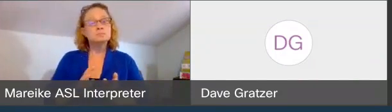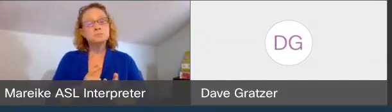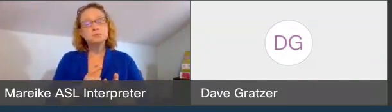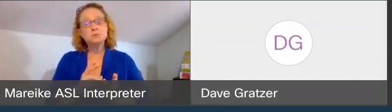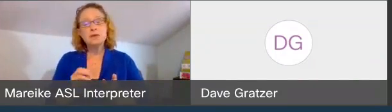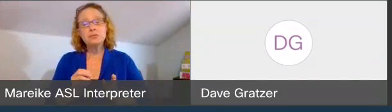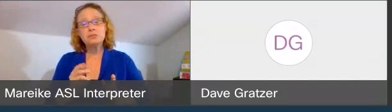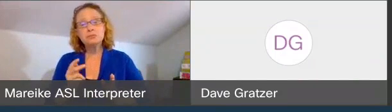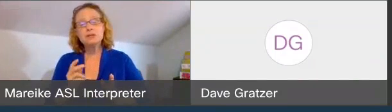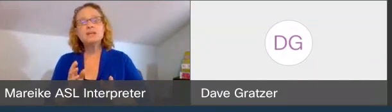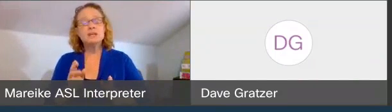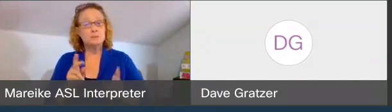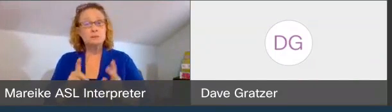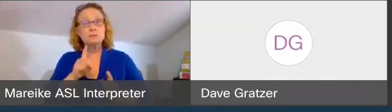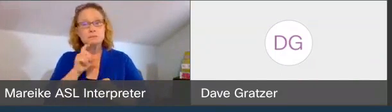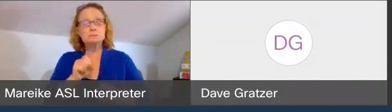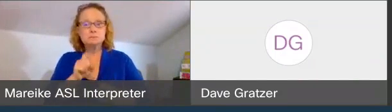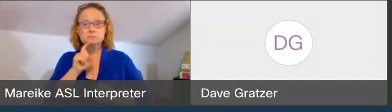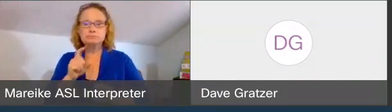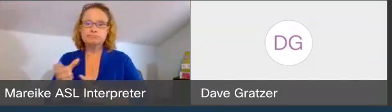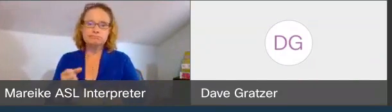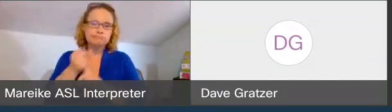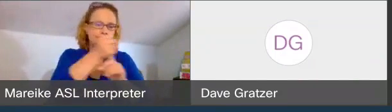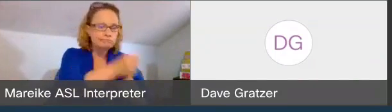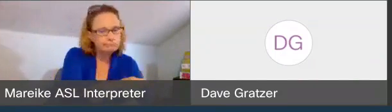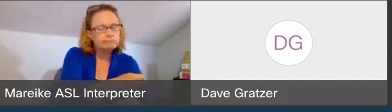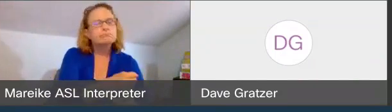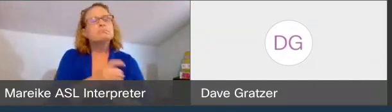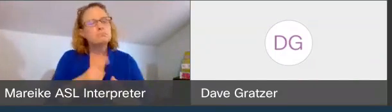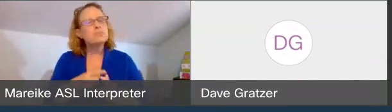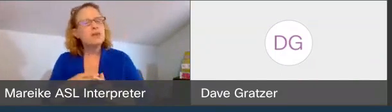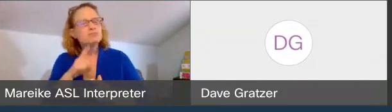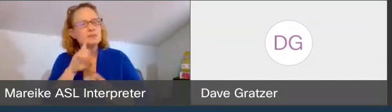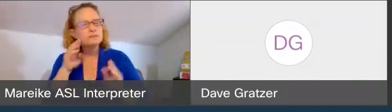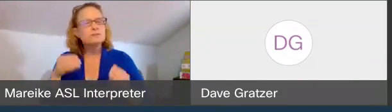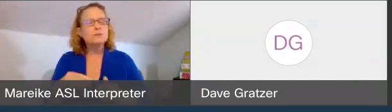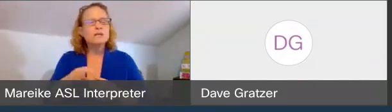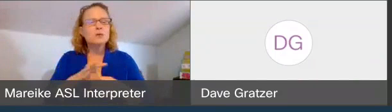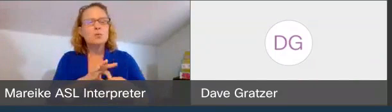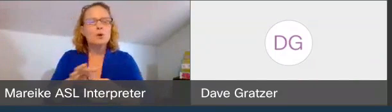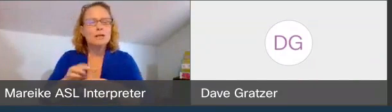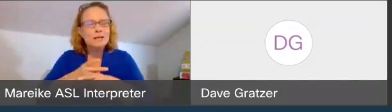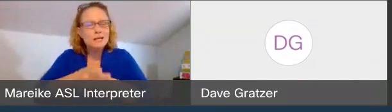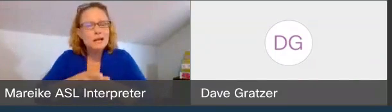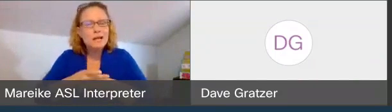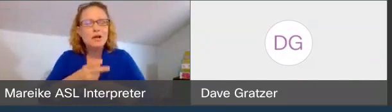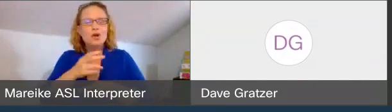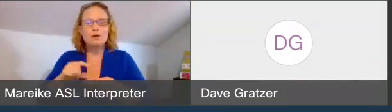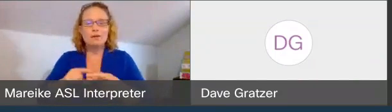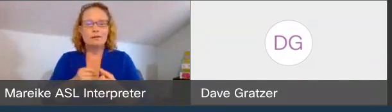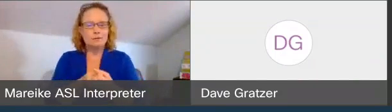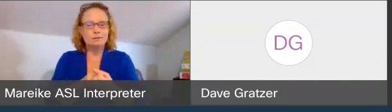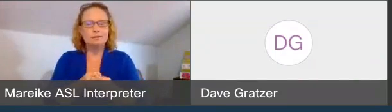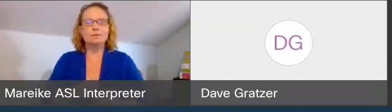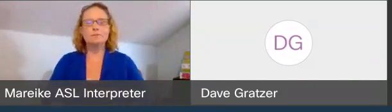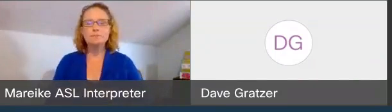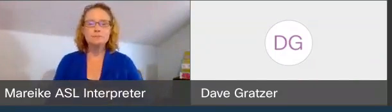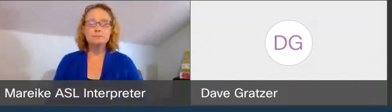I think this is really about coordinating care and advocacy and here the role of our criminal justice